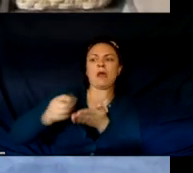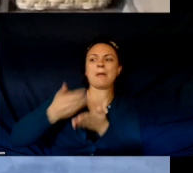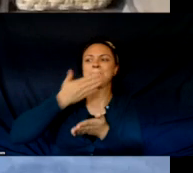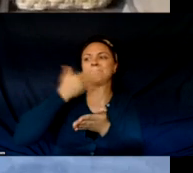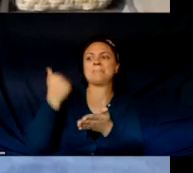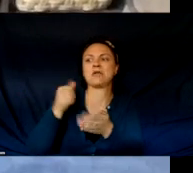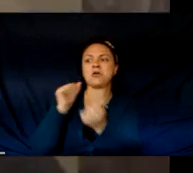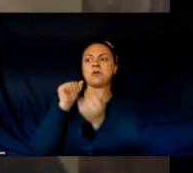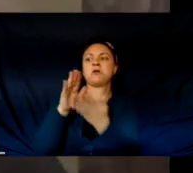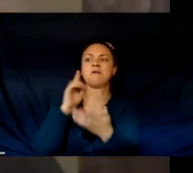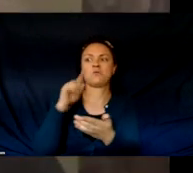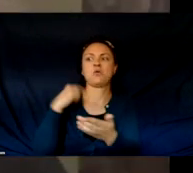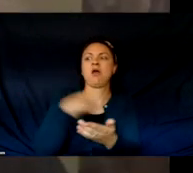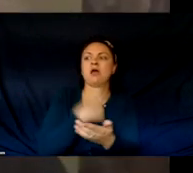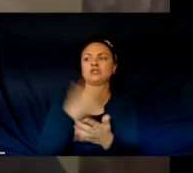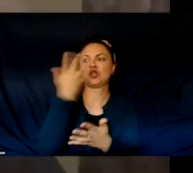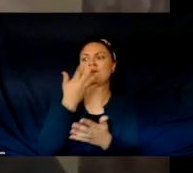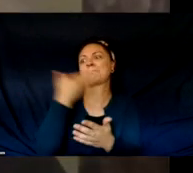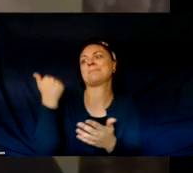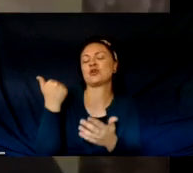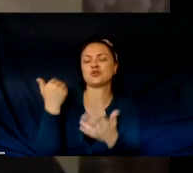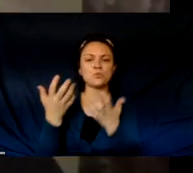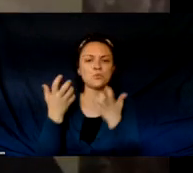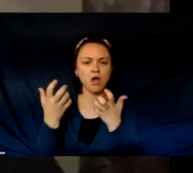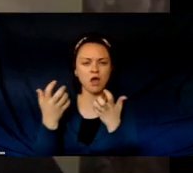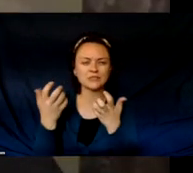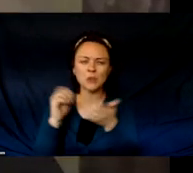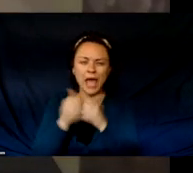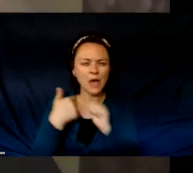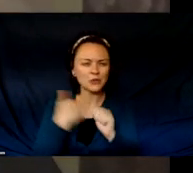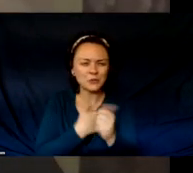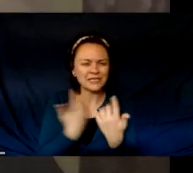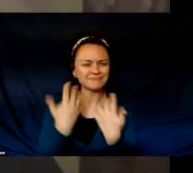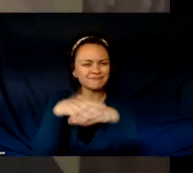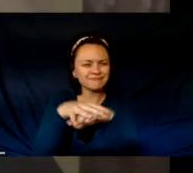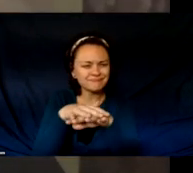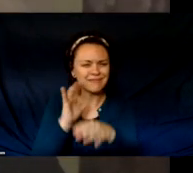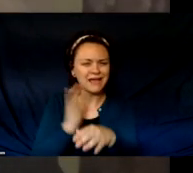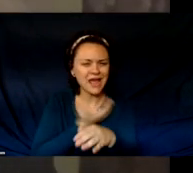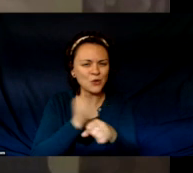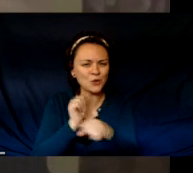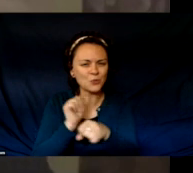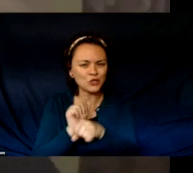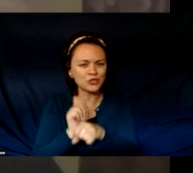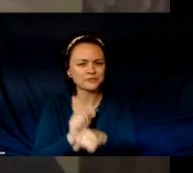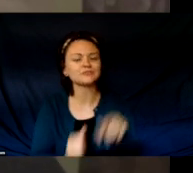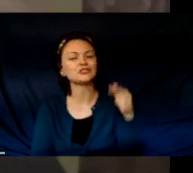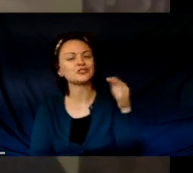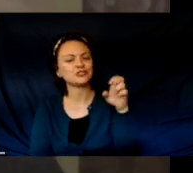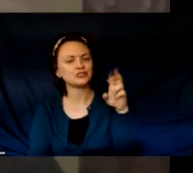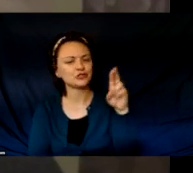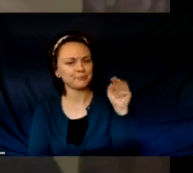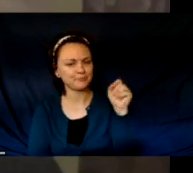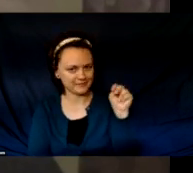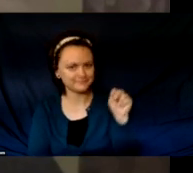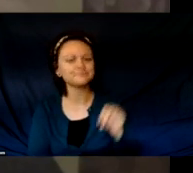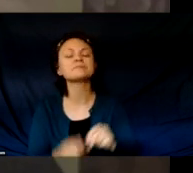This is German. I'm doing some work in the most southeast state of Codas,